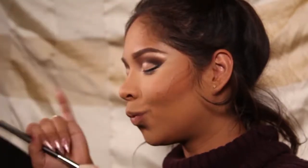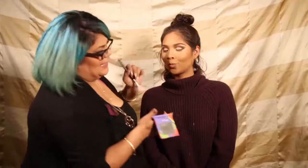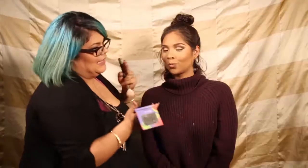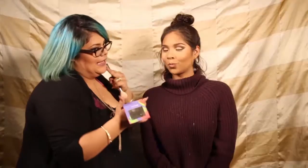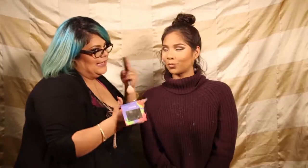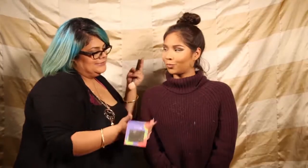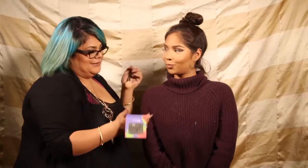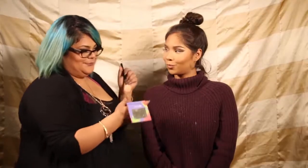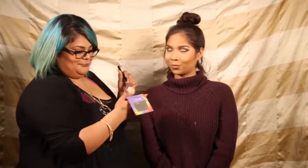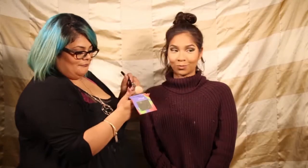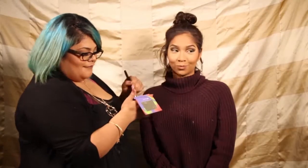innocent...